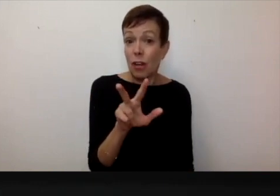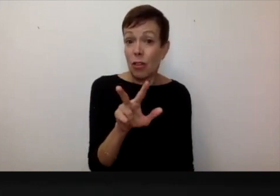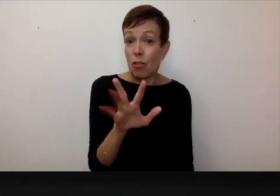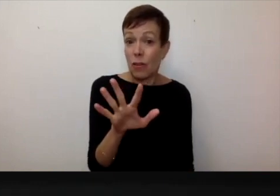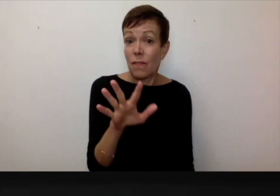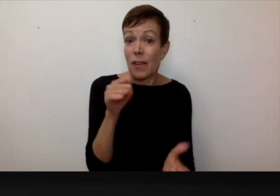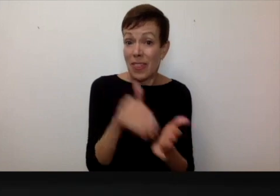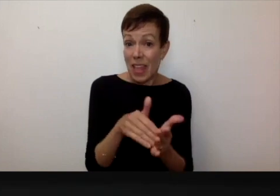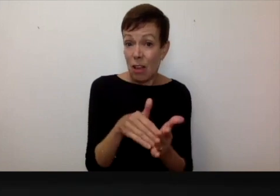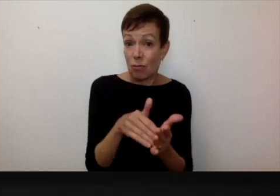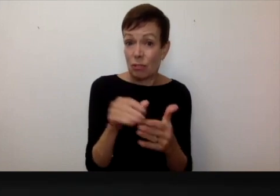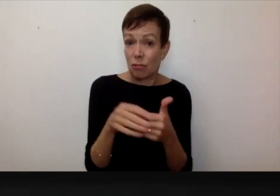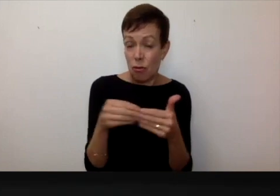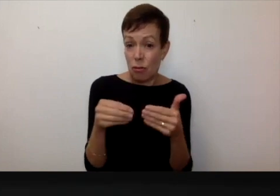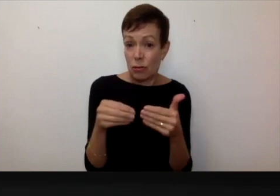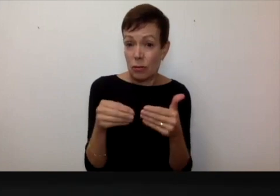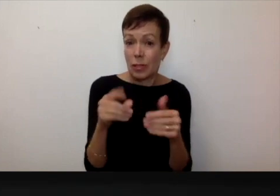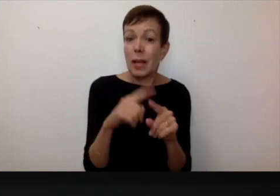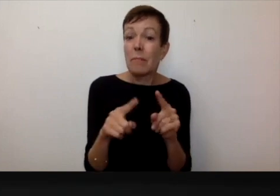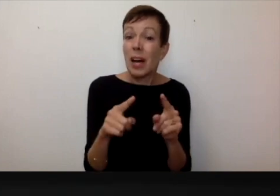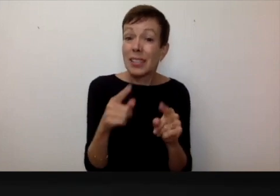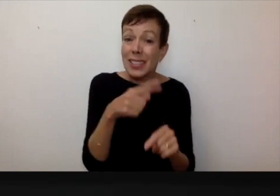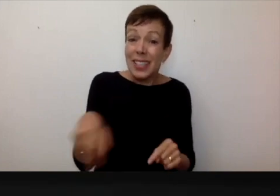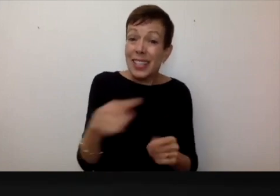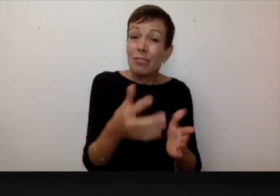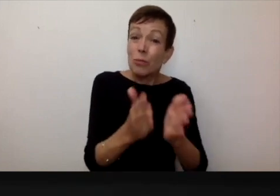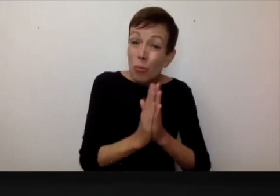dollars we were only able to grant to 34 artists and again